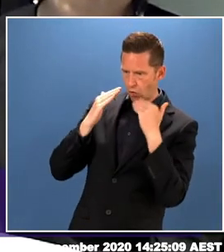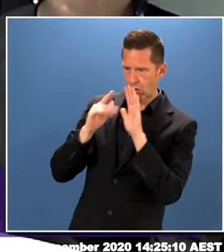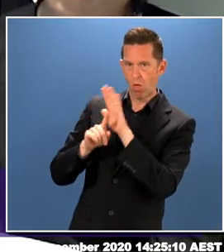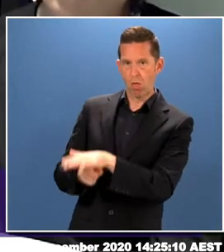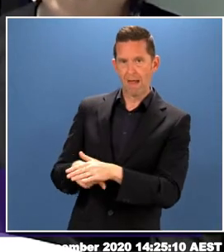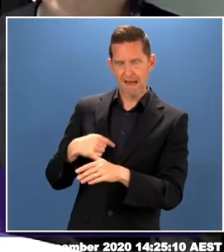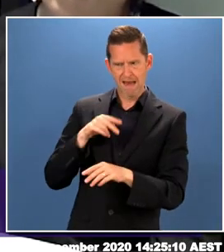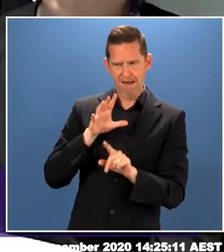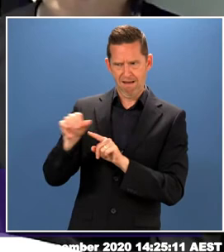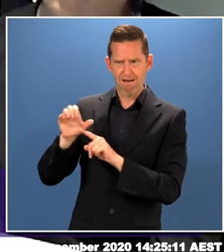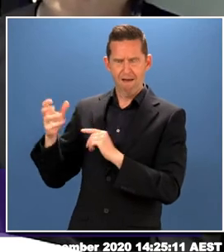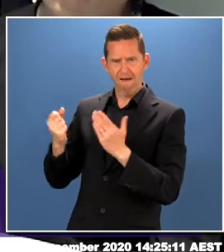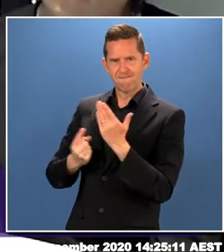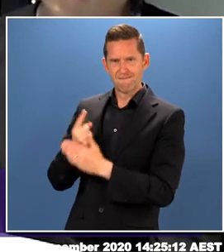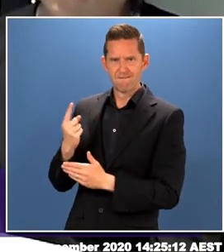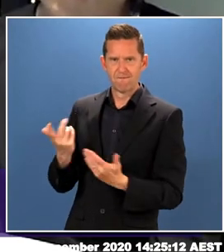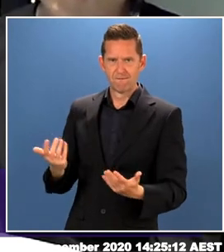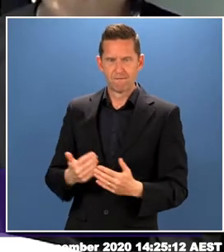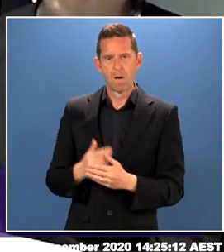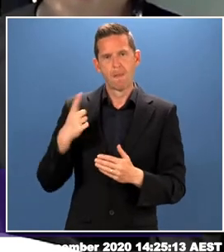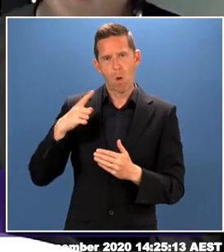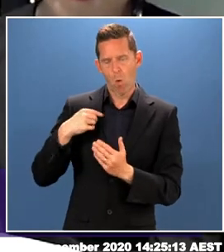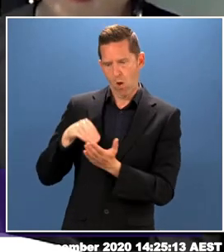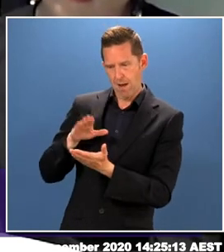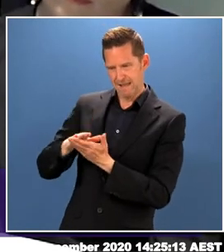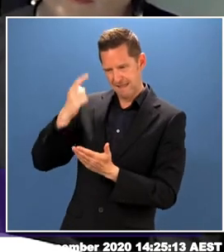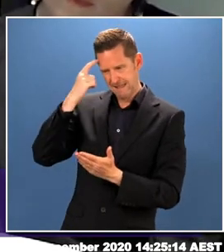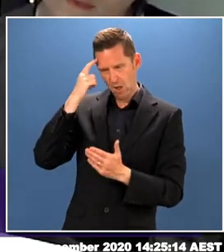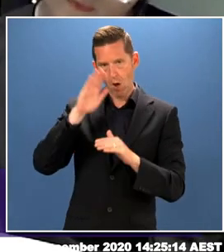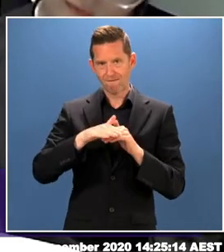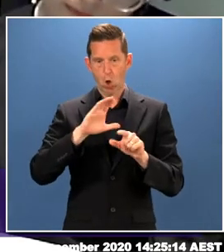And so those practices of the cultural safety in the workplace are really,